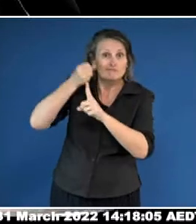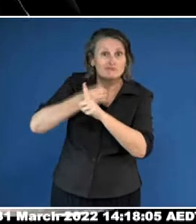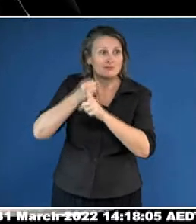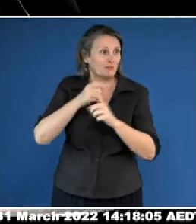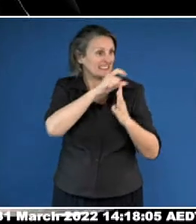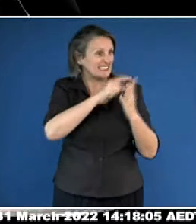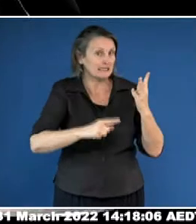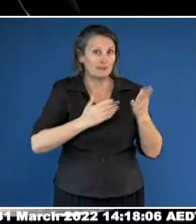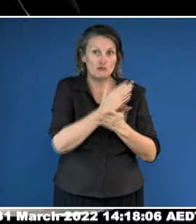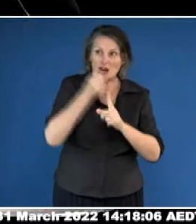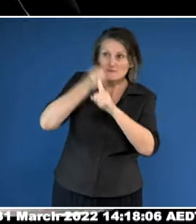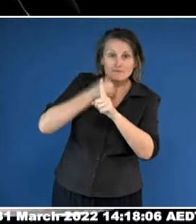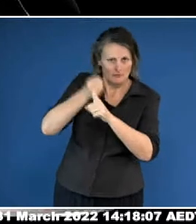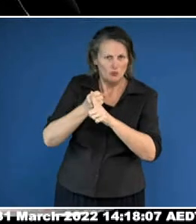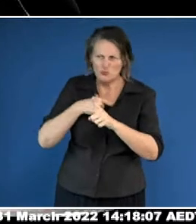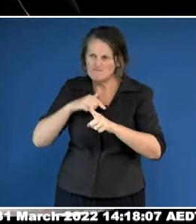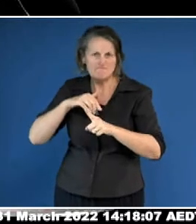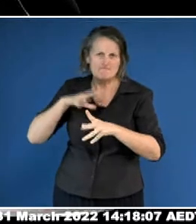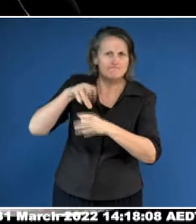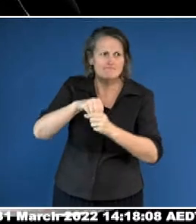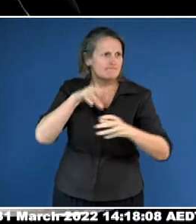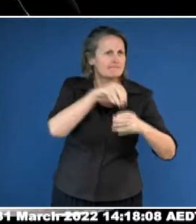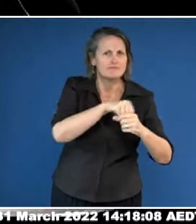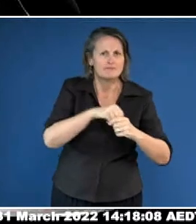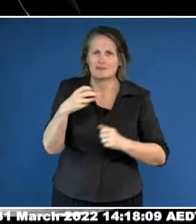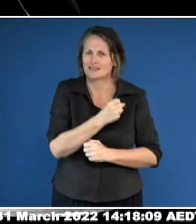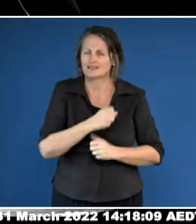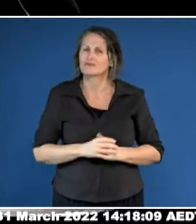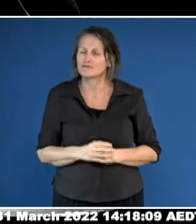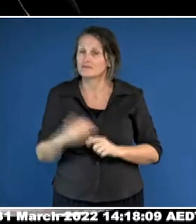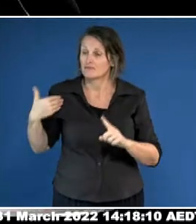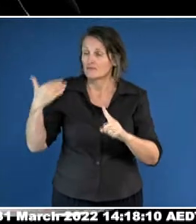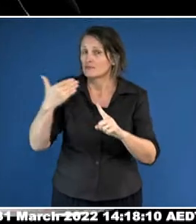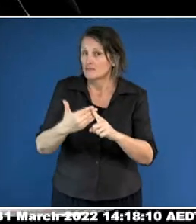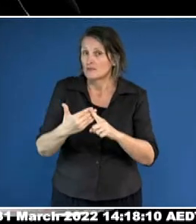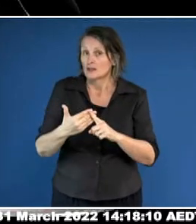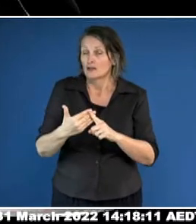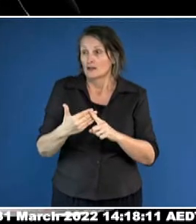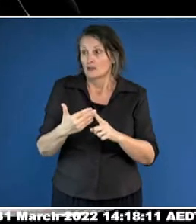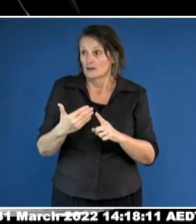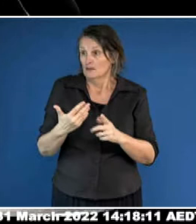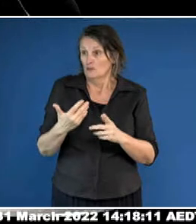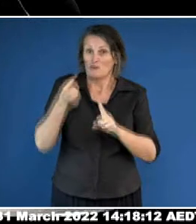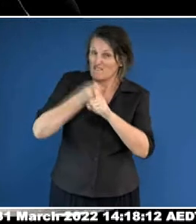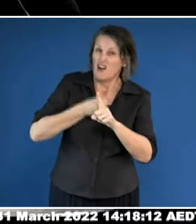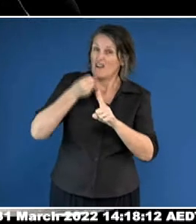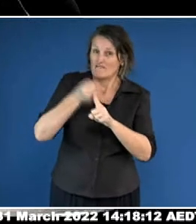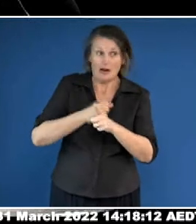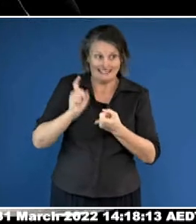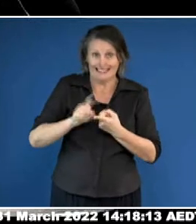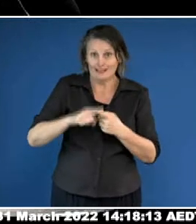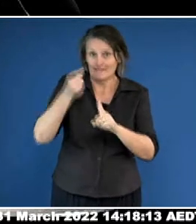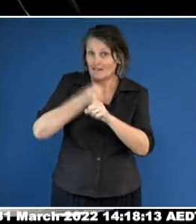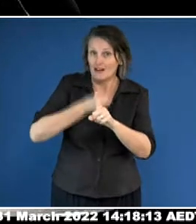We have fought for - over our history for - and we continue to fight for basic